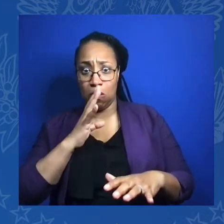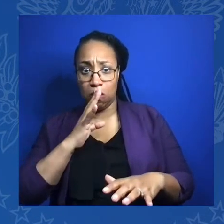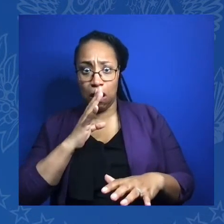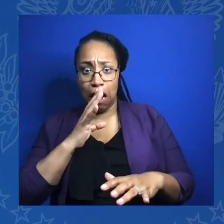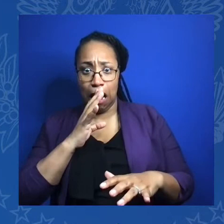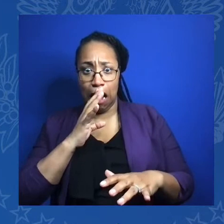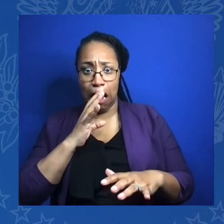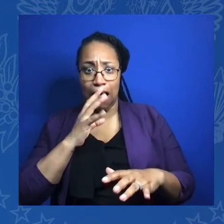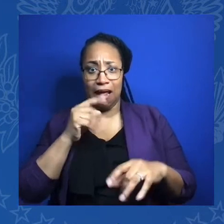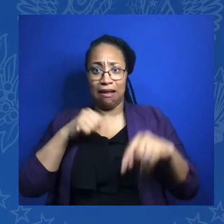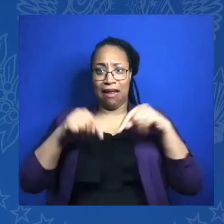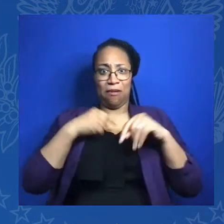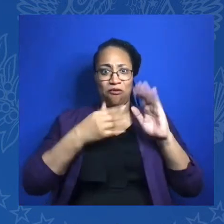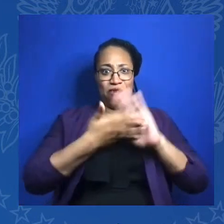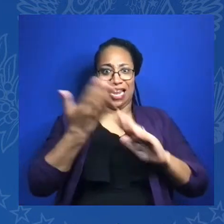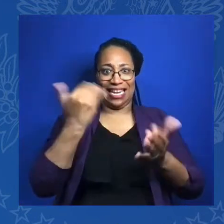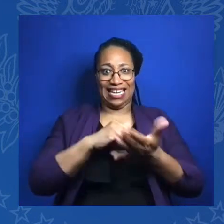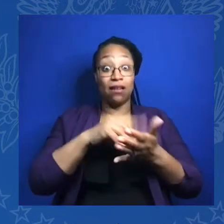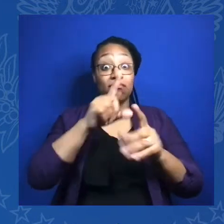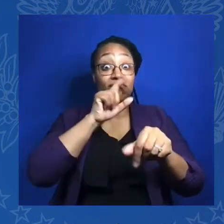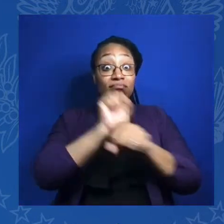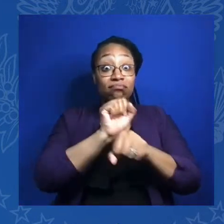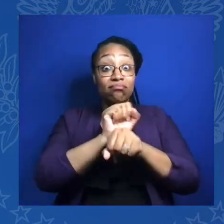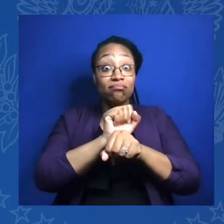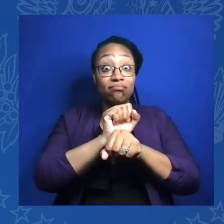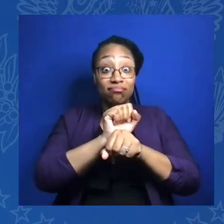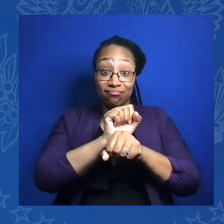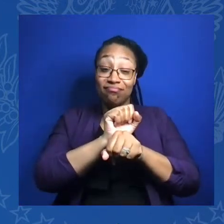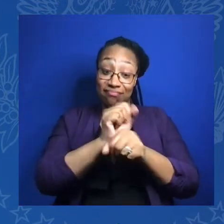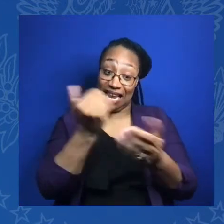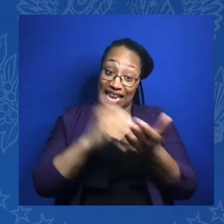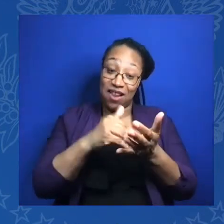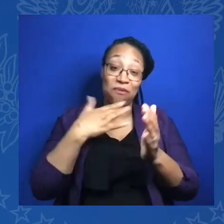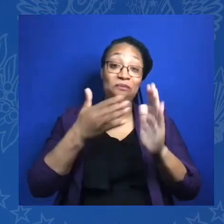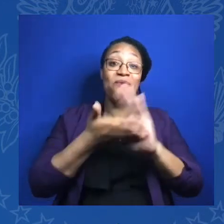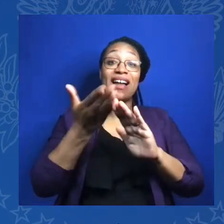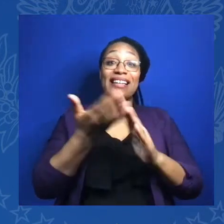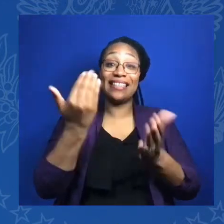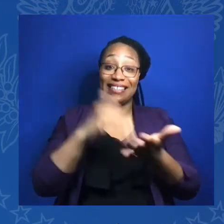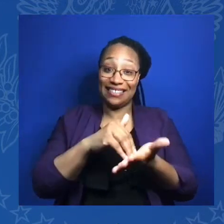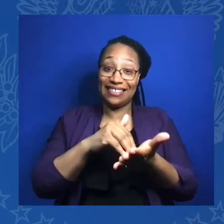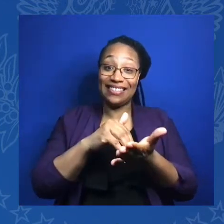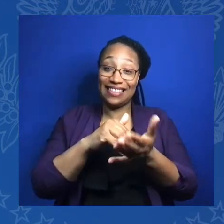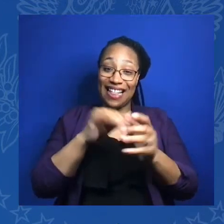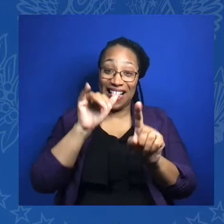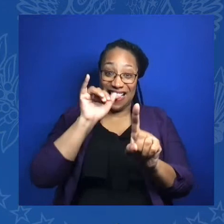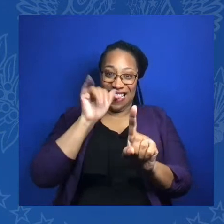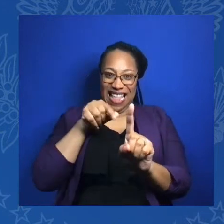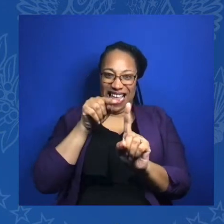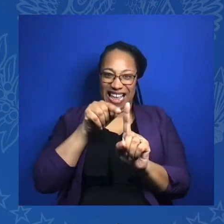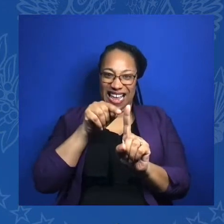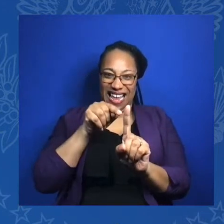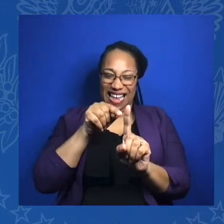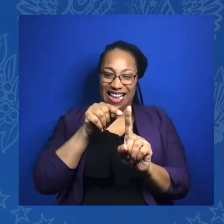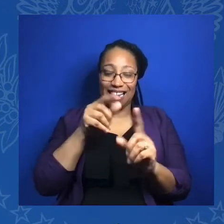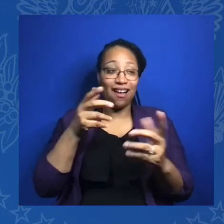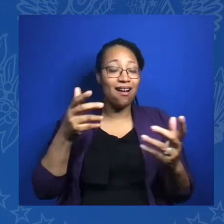The President: And, look, I get that age is a completely reasonable issue. It's on everybody's mind.